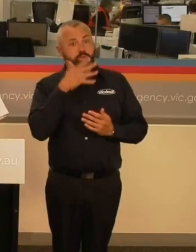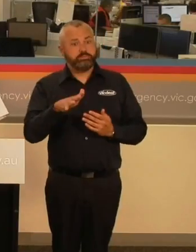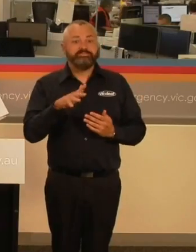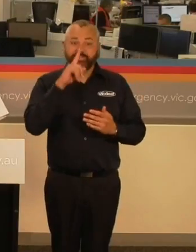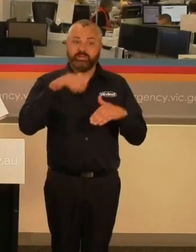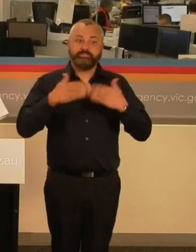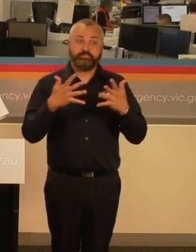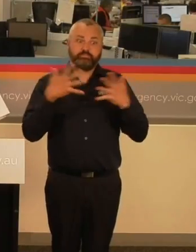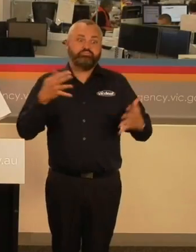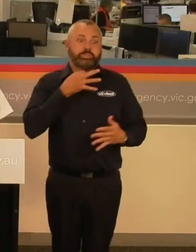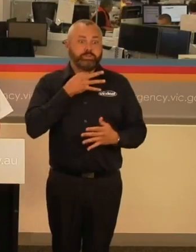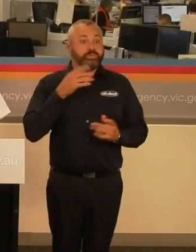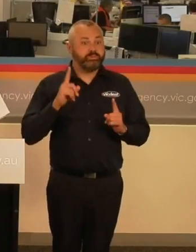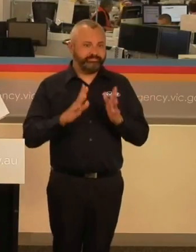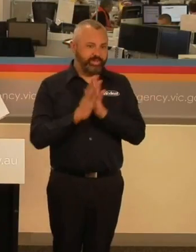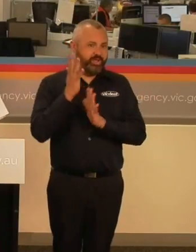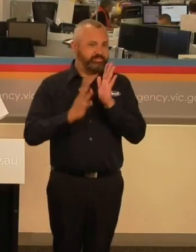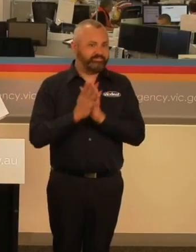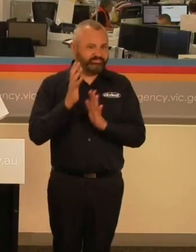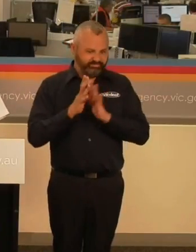around water safety and hopefully we'll be able to cover those off for you today